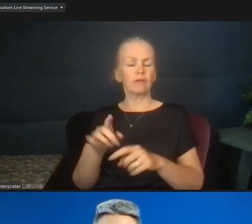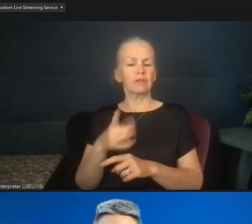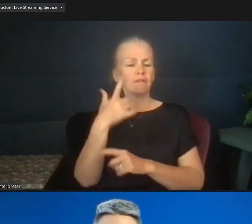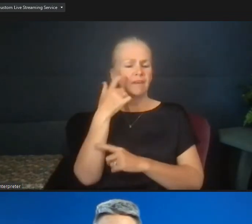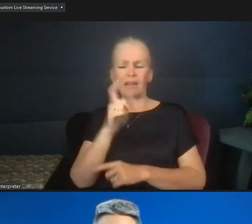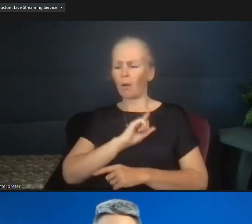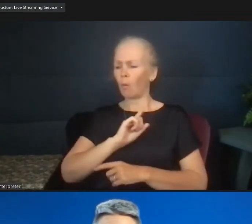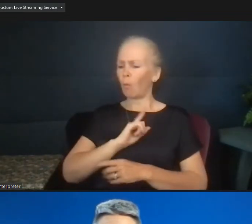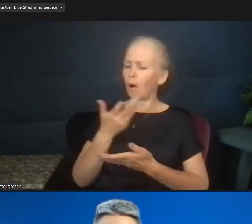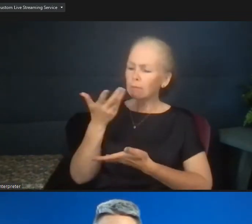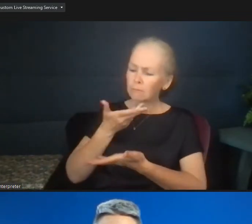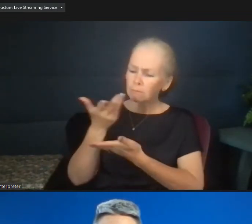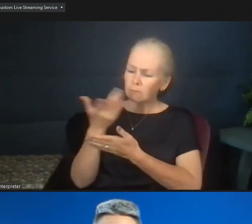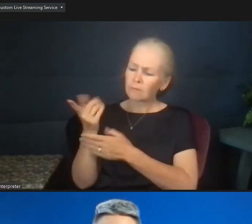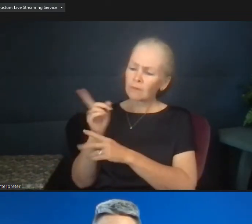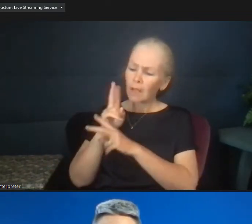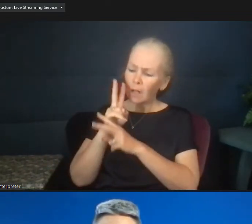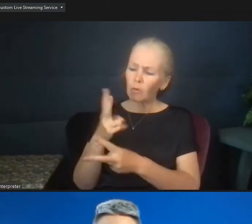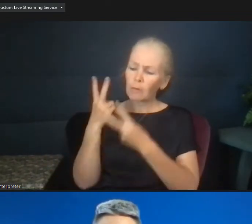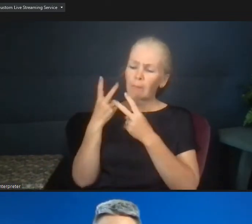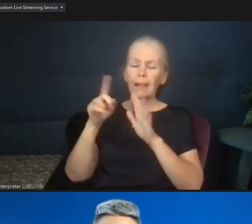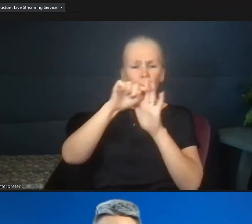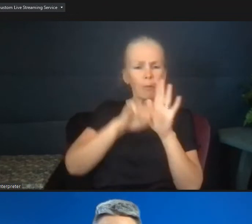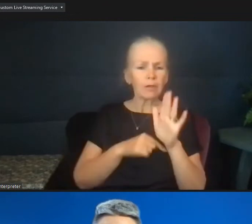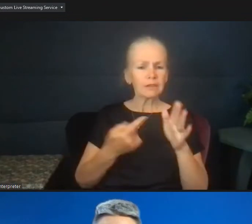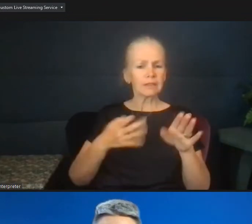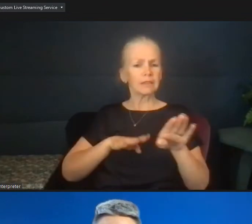And then going back and looking at your policies, your practices and what you do,